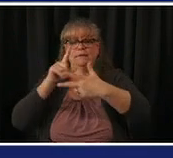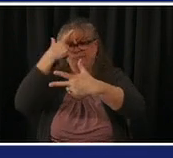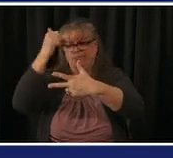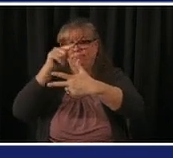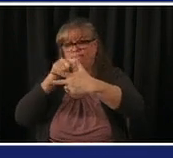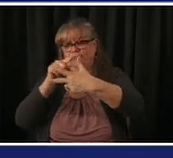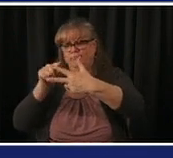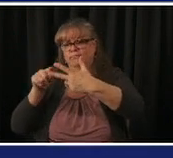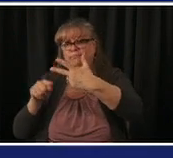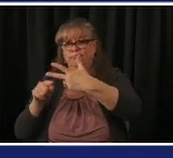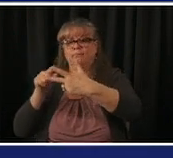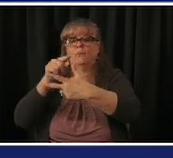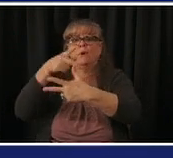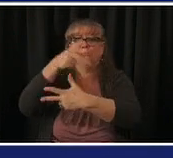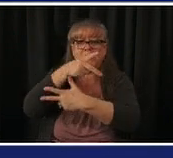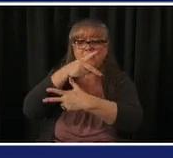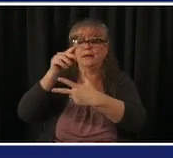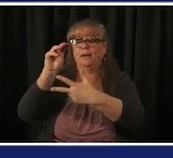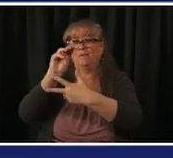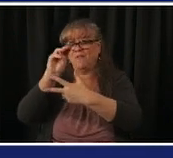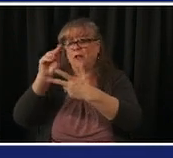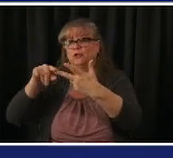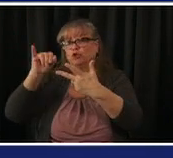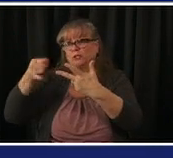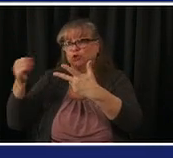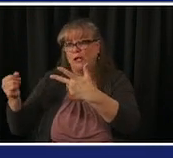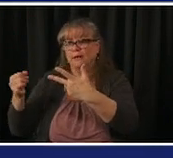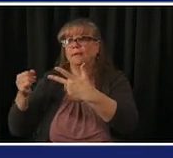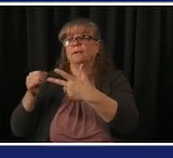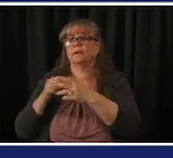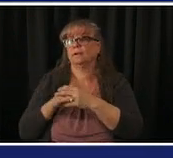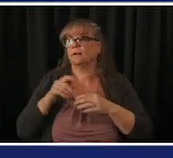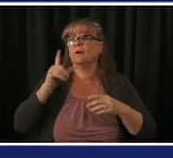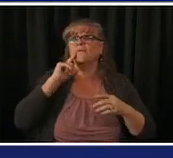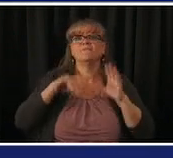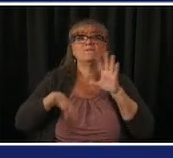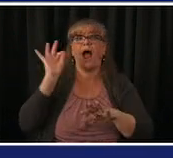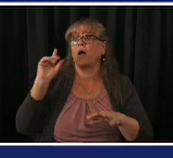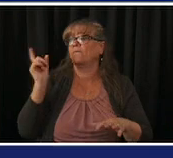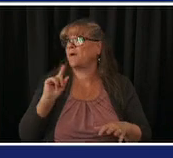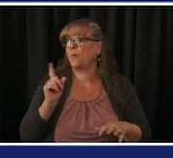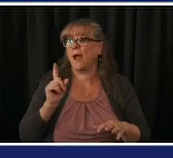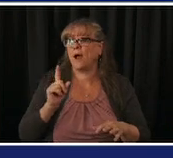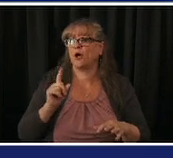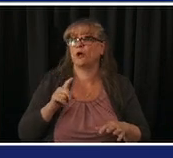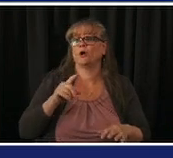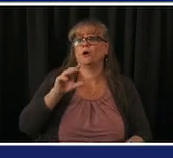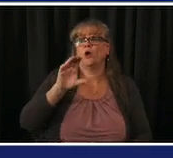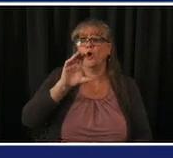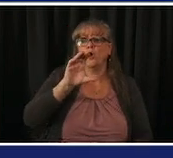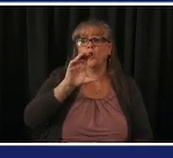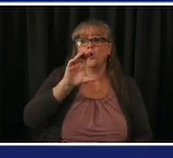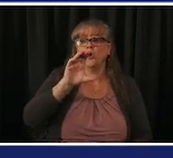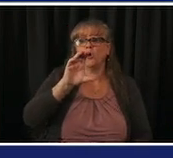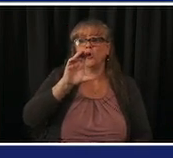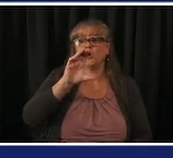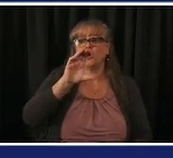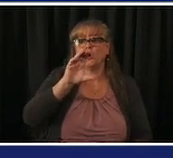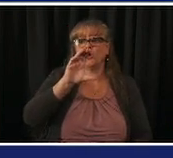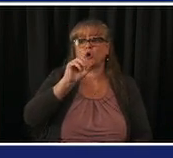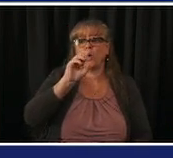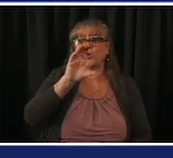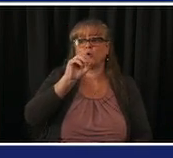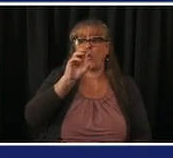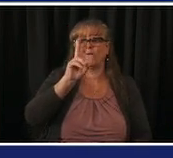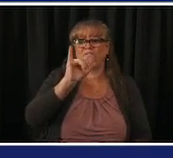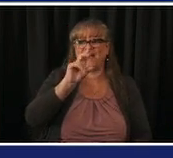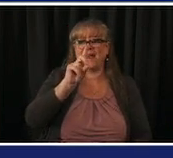uh or get more information by going to co covid vaccine.org or dialing 877-268-2926